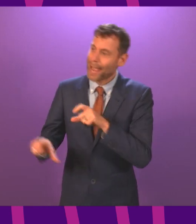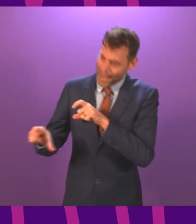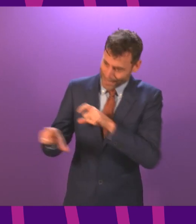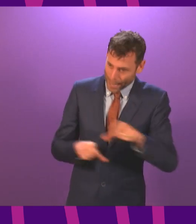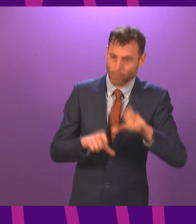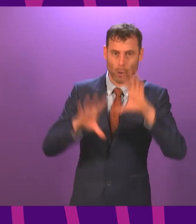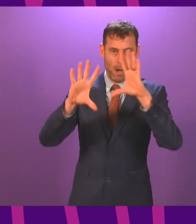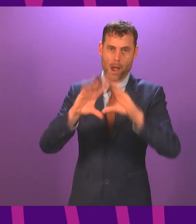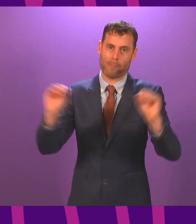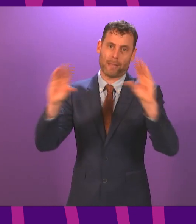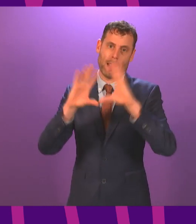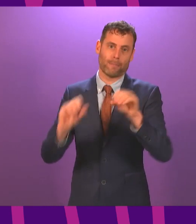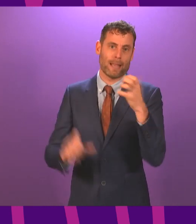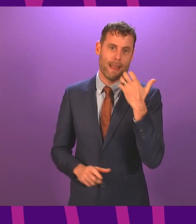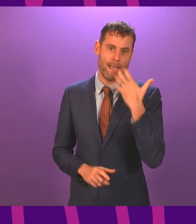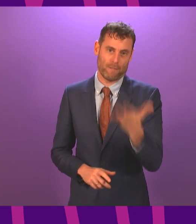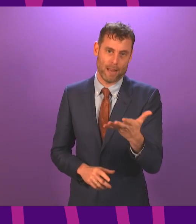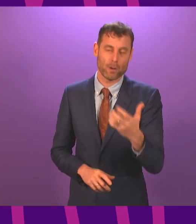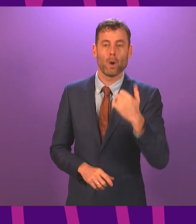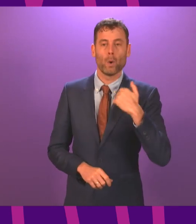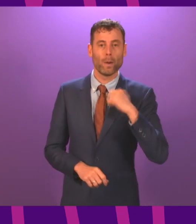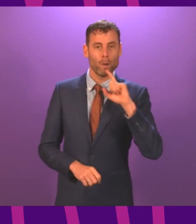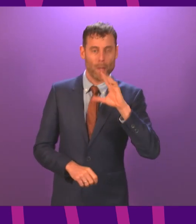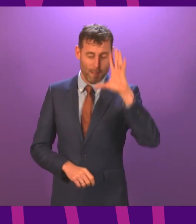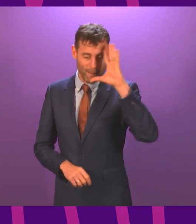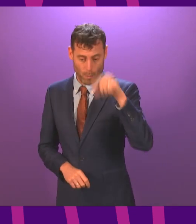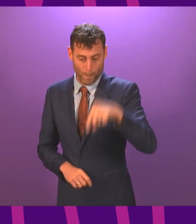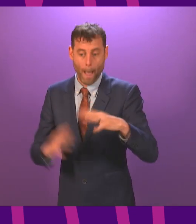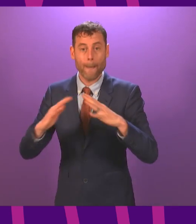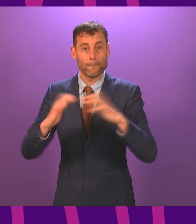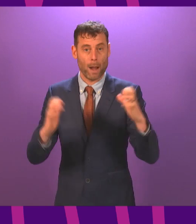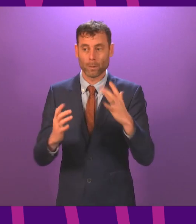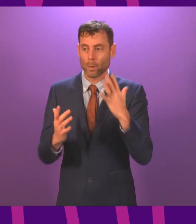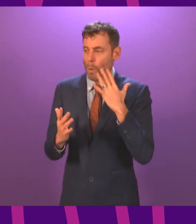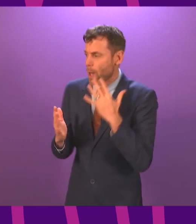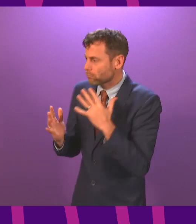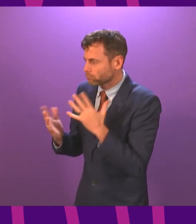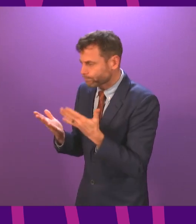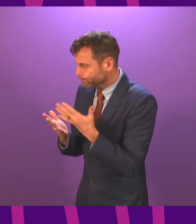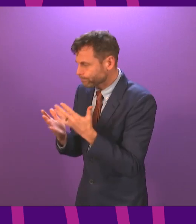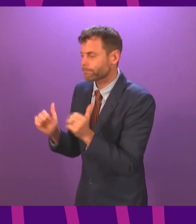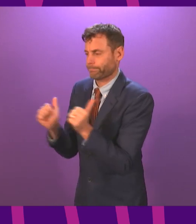do that. We will notify the Parliament as soon as we have come to a decision, which